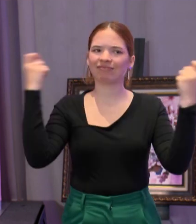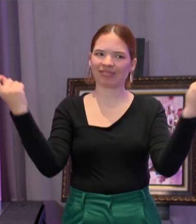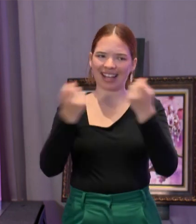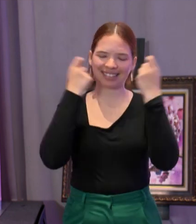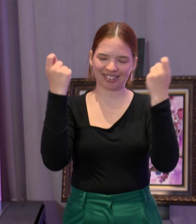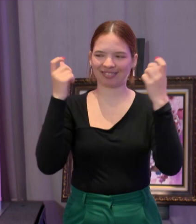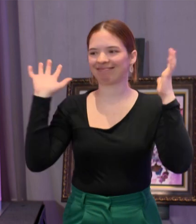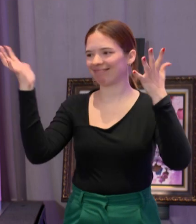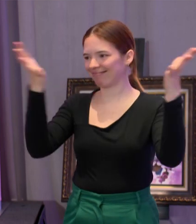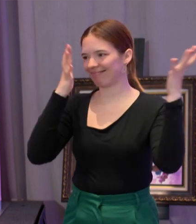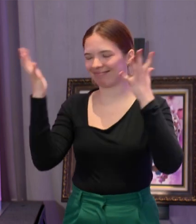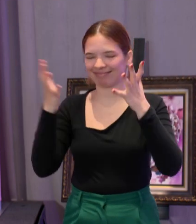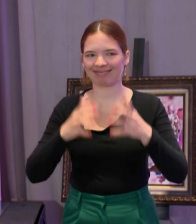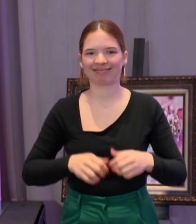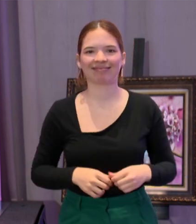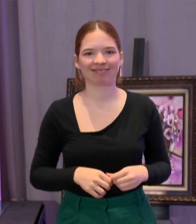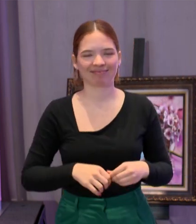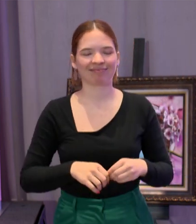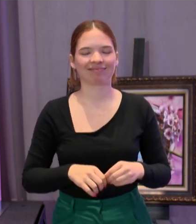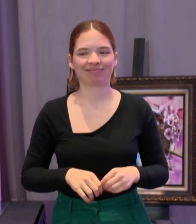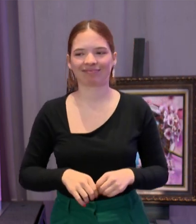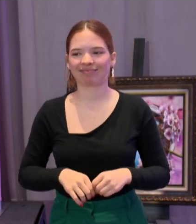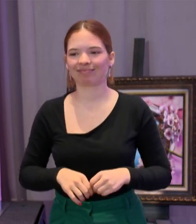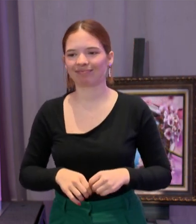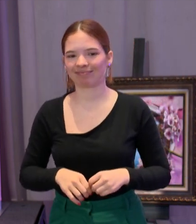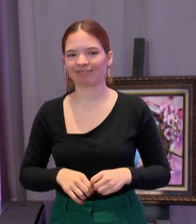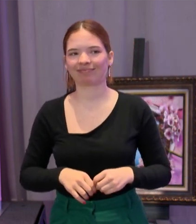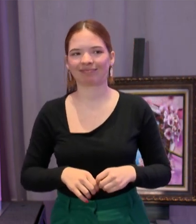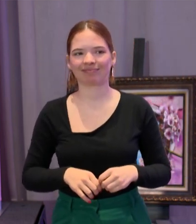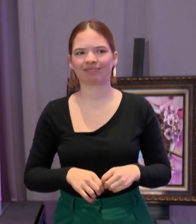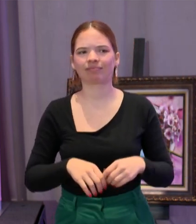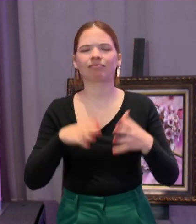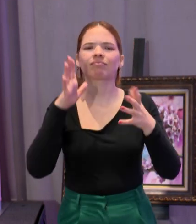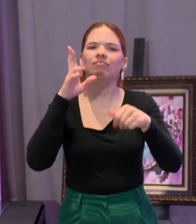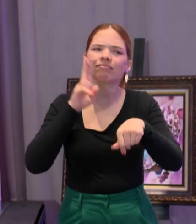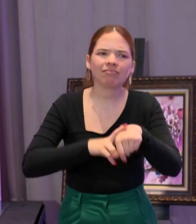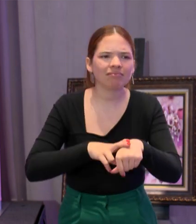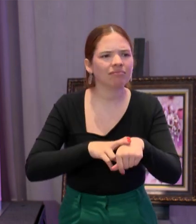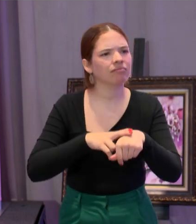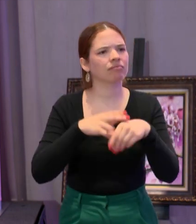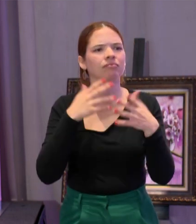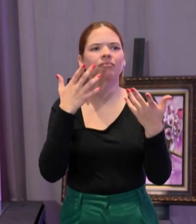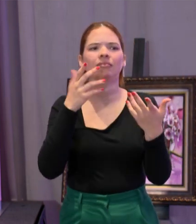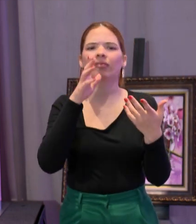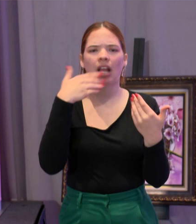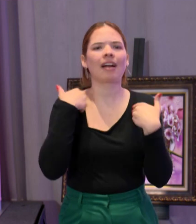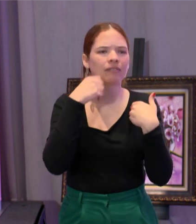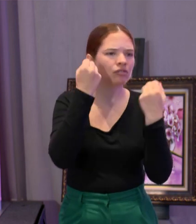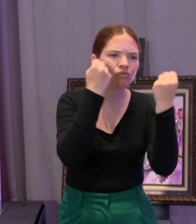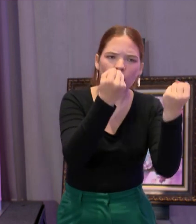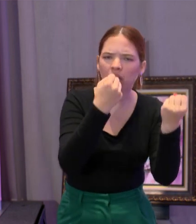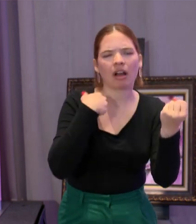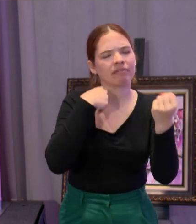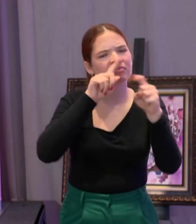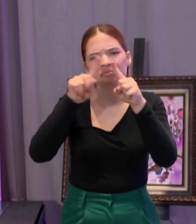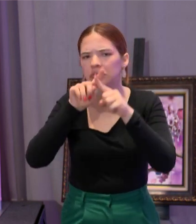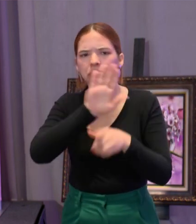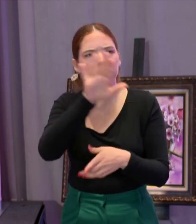ASPECTS OF THE FESTIVAL. WE CAN GIVE THEM A BIG HAND. AND OF COURSE, IF YOU NEED TO DRIVE, THERE'S OTHER OPTIONS.